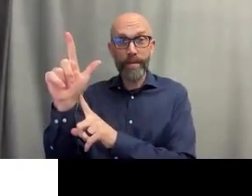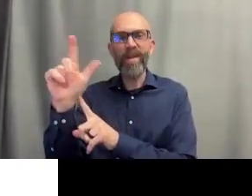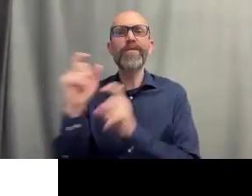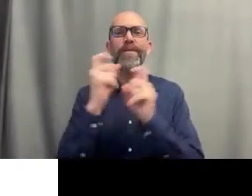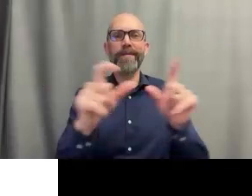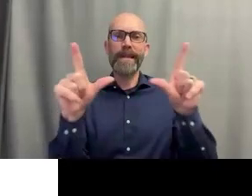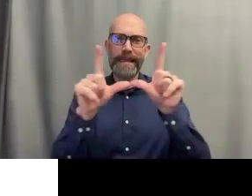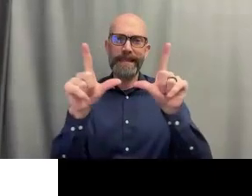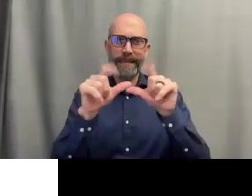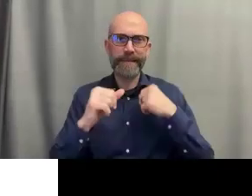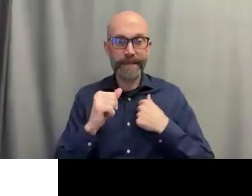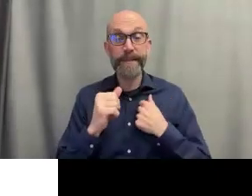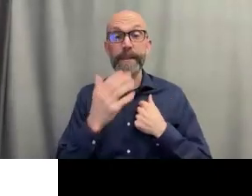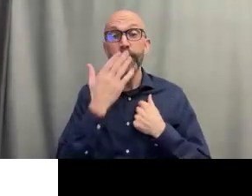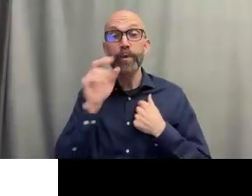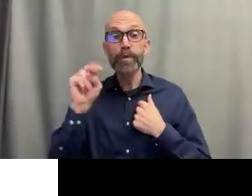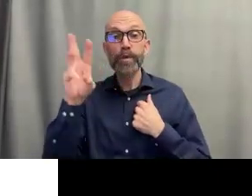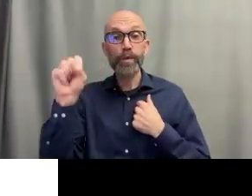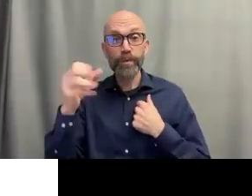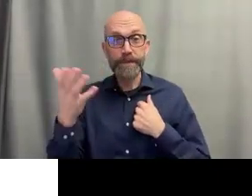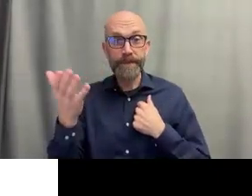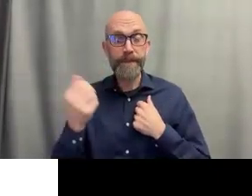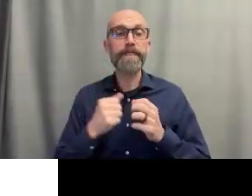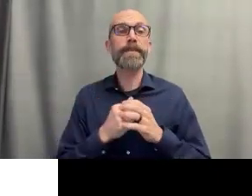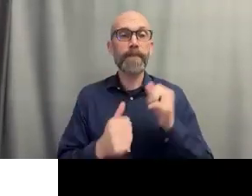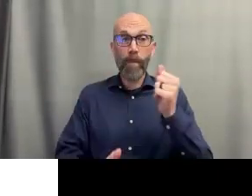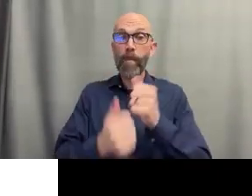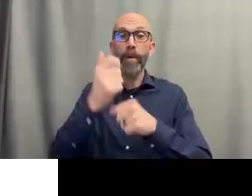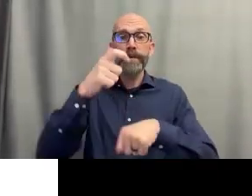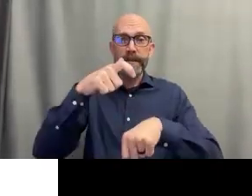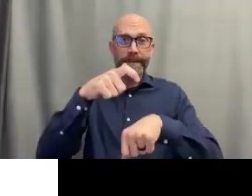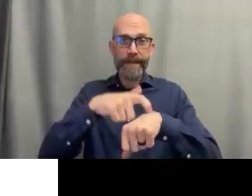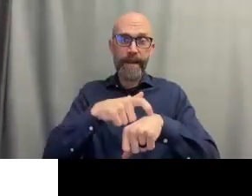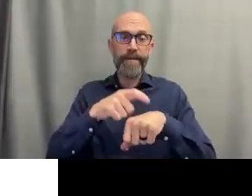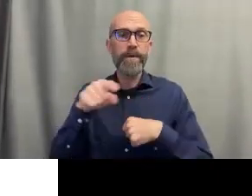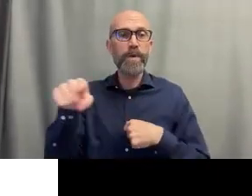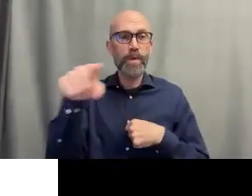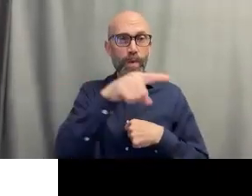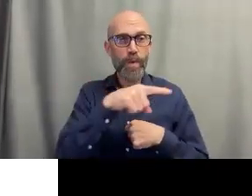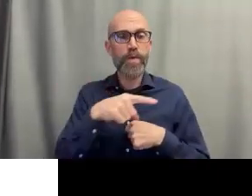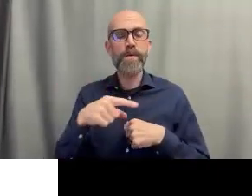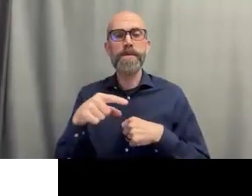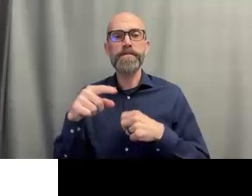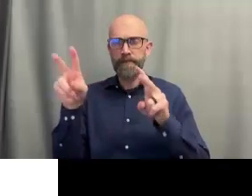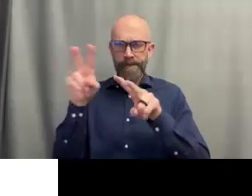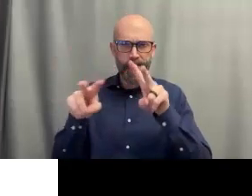And the good news is that, most of the time when you are looking at